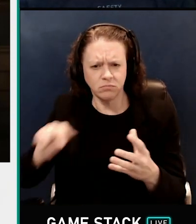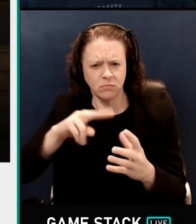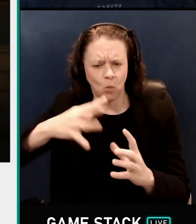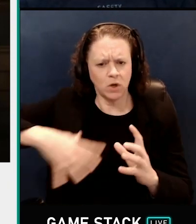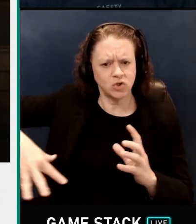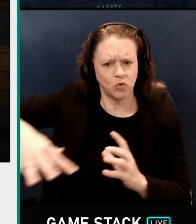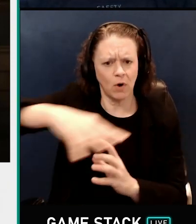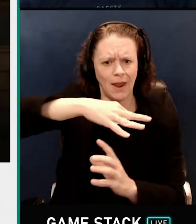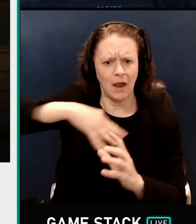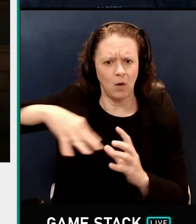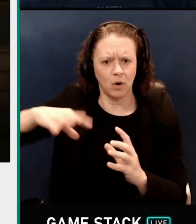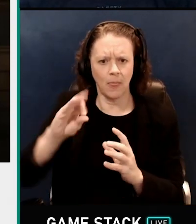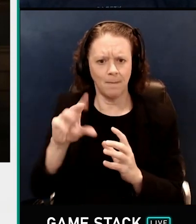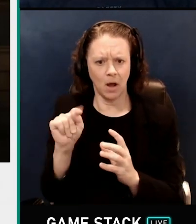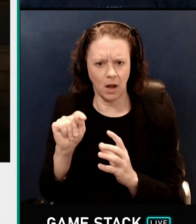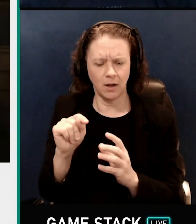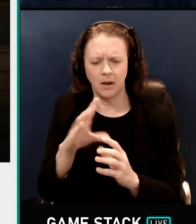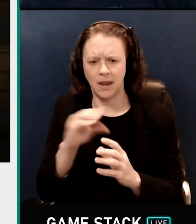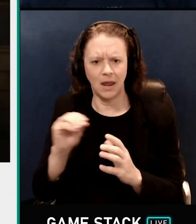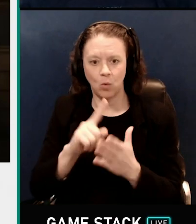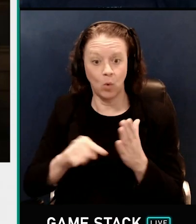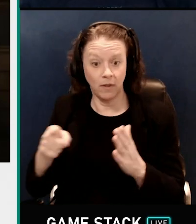and were easily able to adjust what the bots are doing.